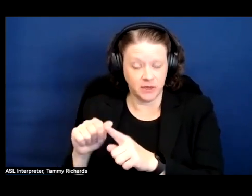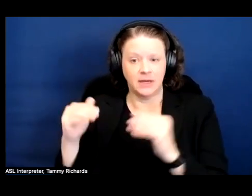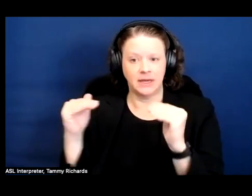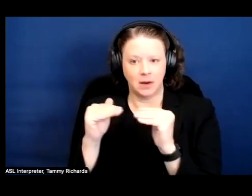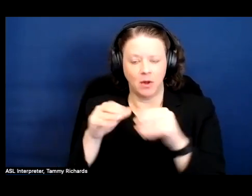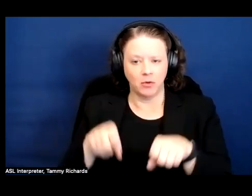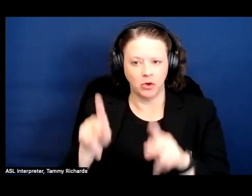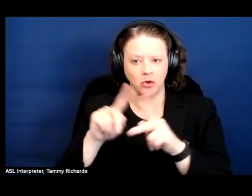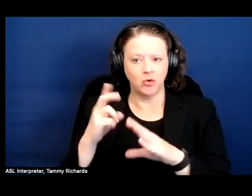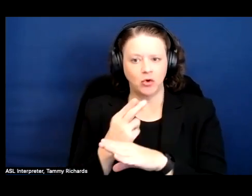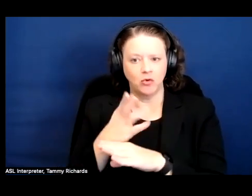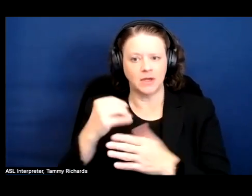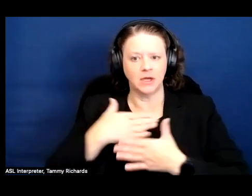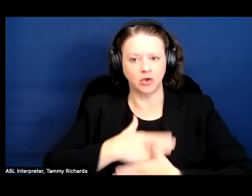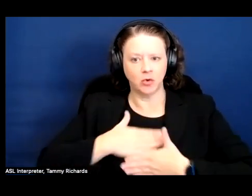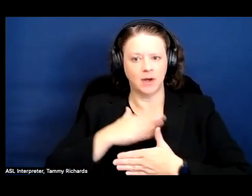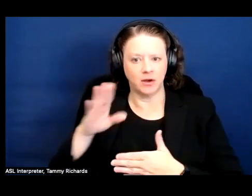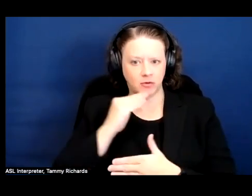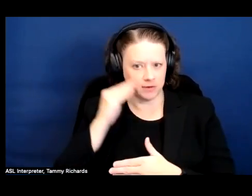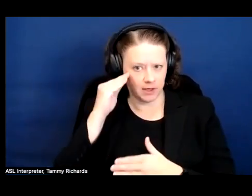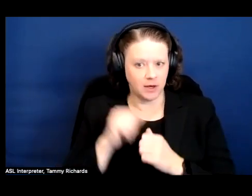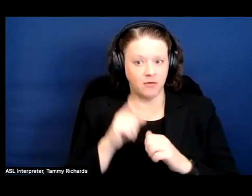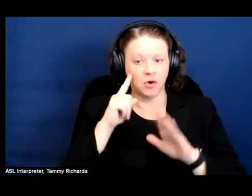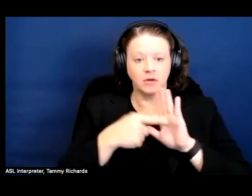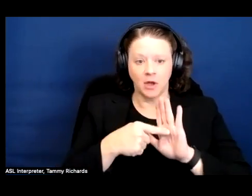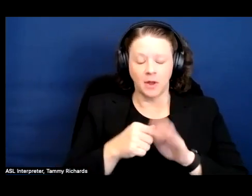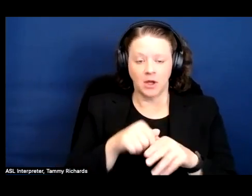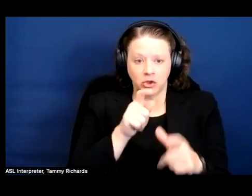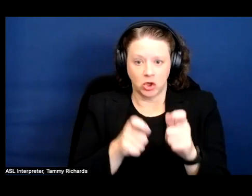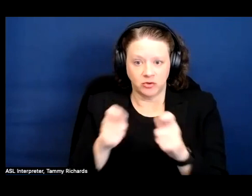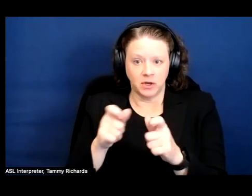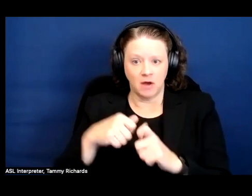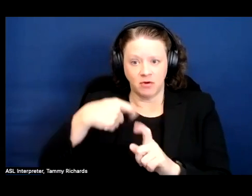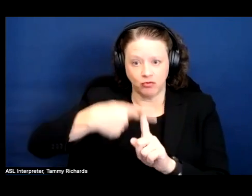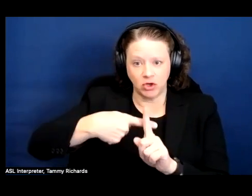with the caveat that conditions must not interfere with the normal performance of the animal's duties.